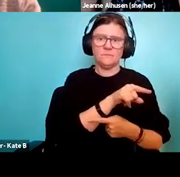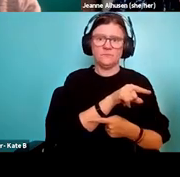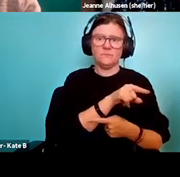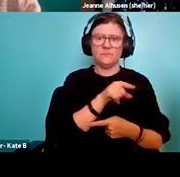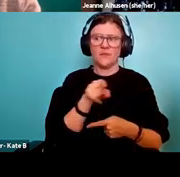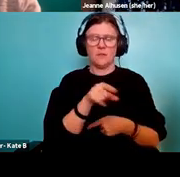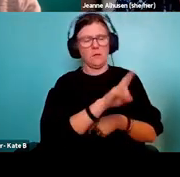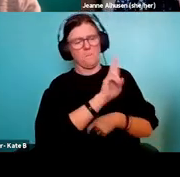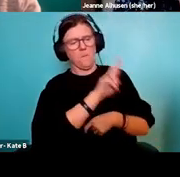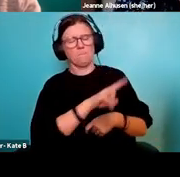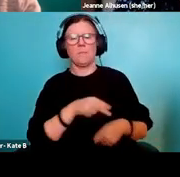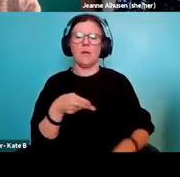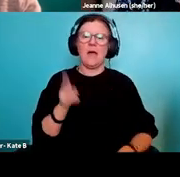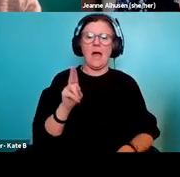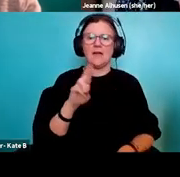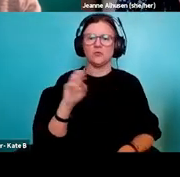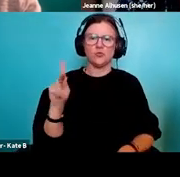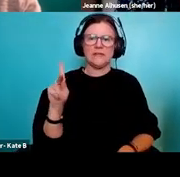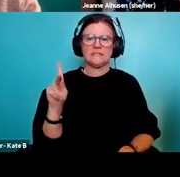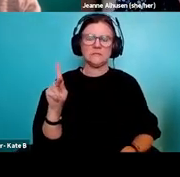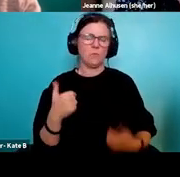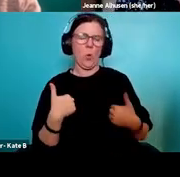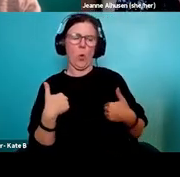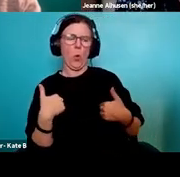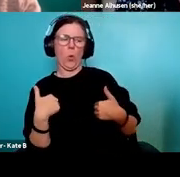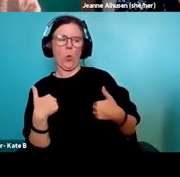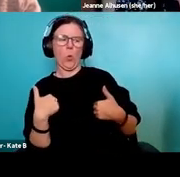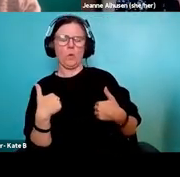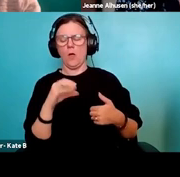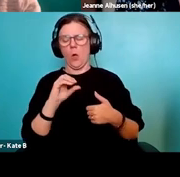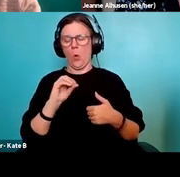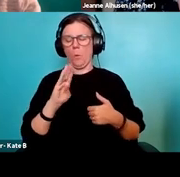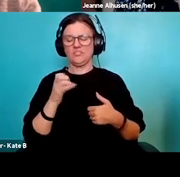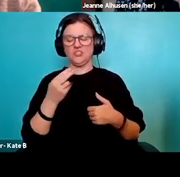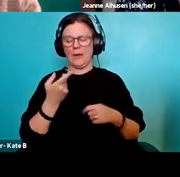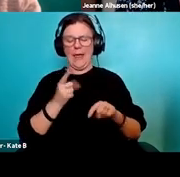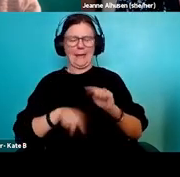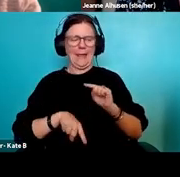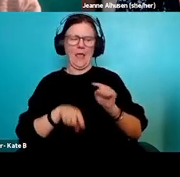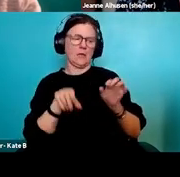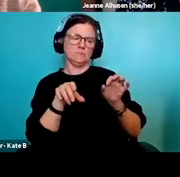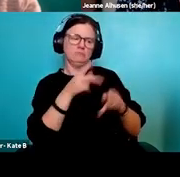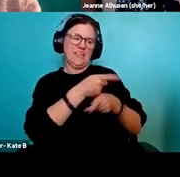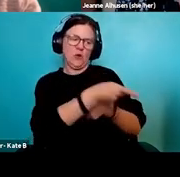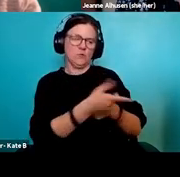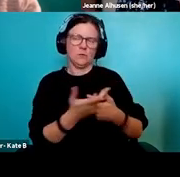risk and not able to be cared for by an OB/GYN, with no exclamation as to what constitutes